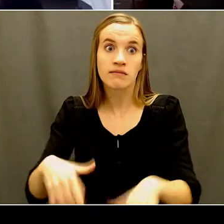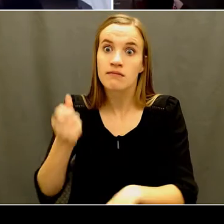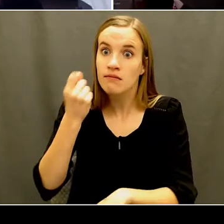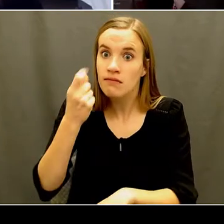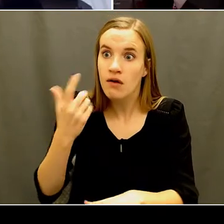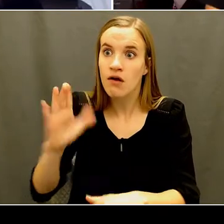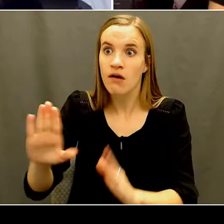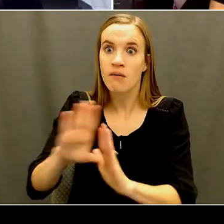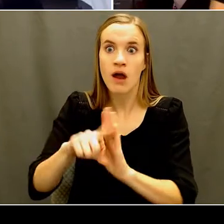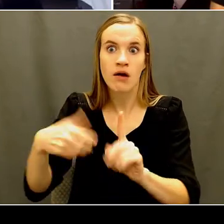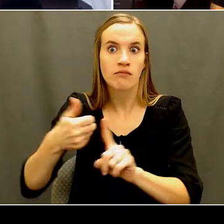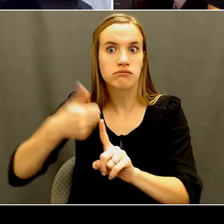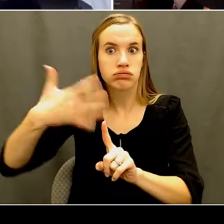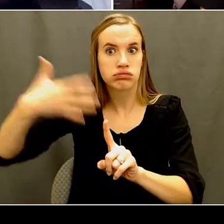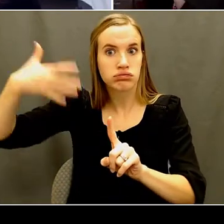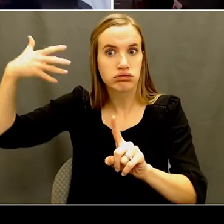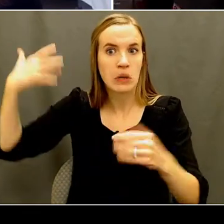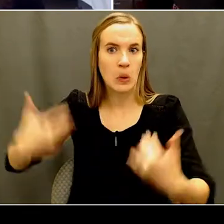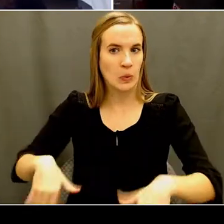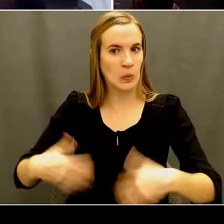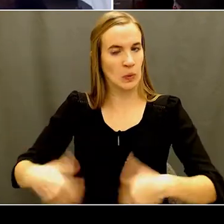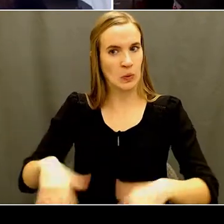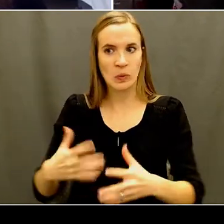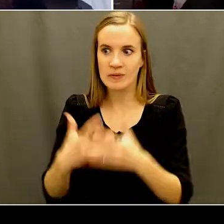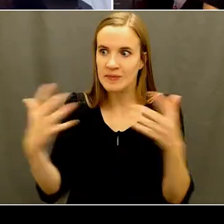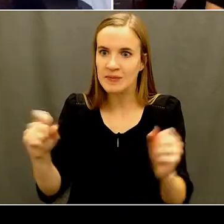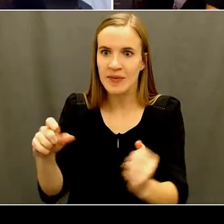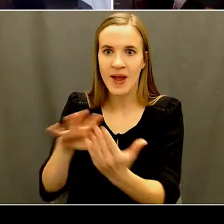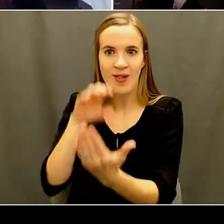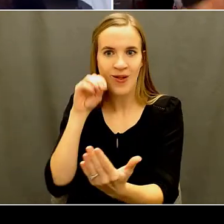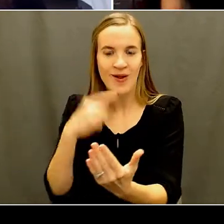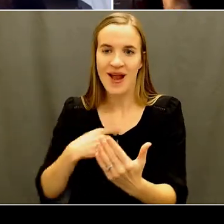her. So I'm super excited to get to dive into that today, even even though it's a